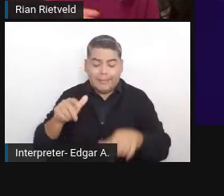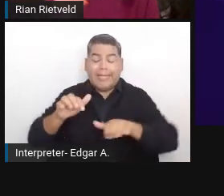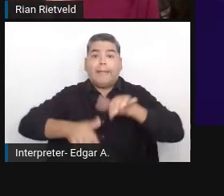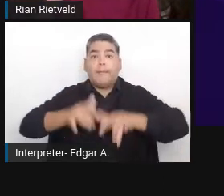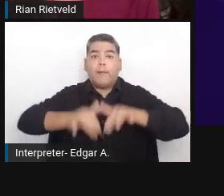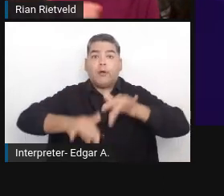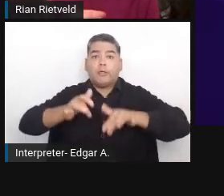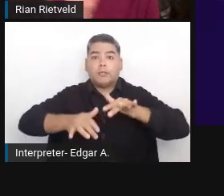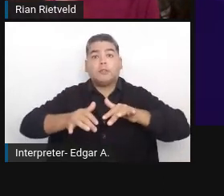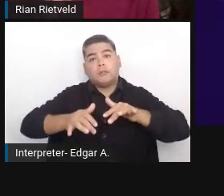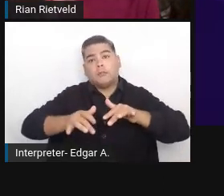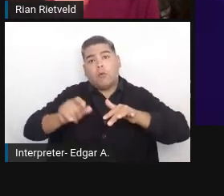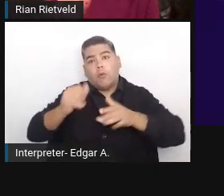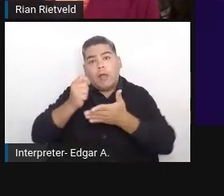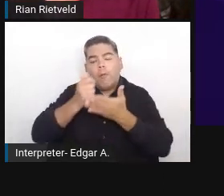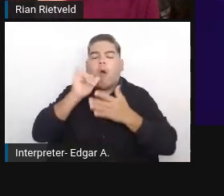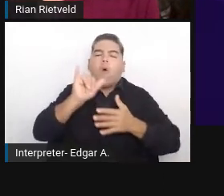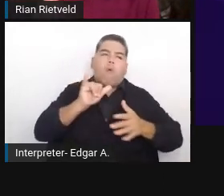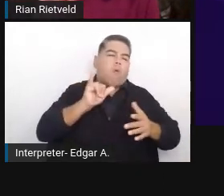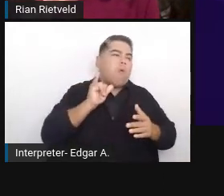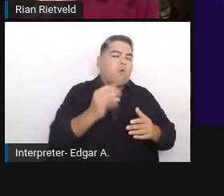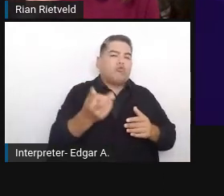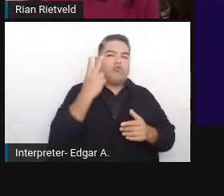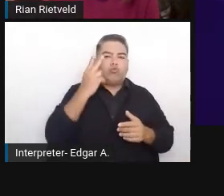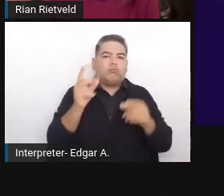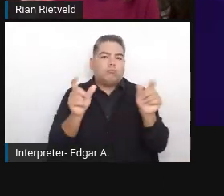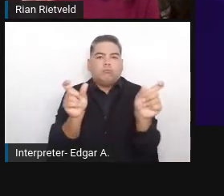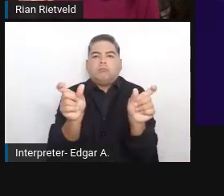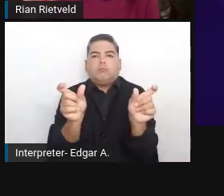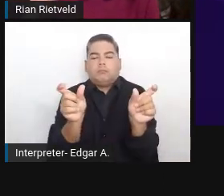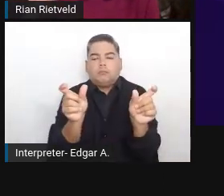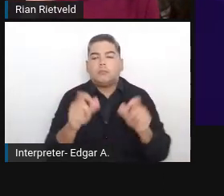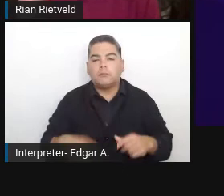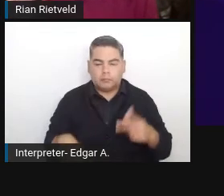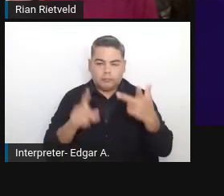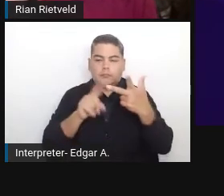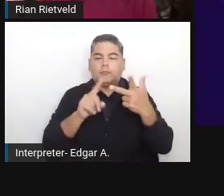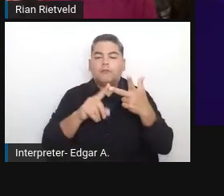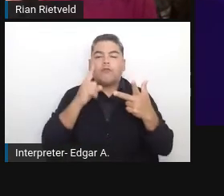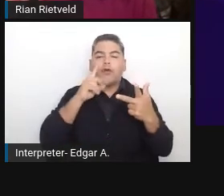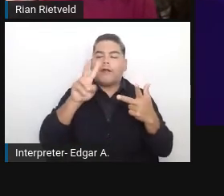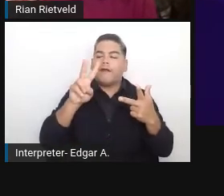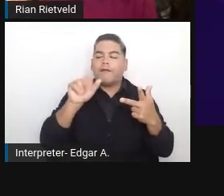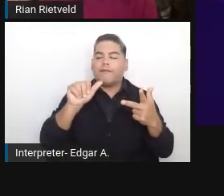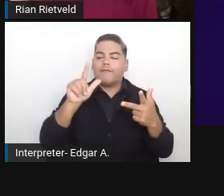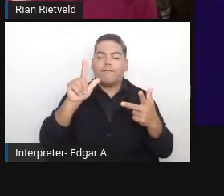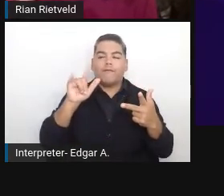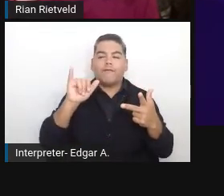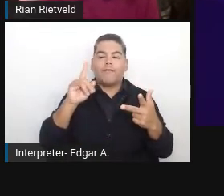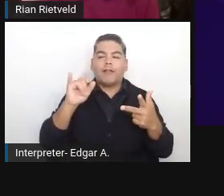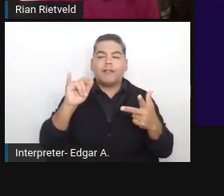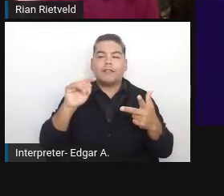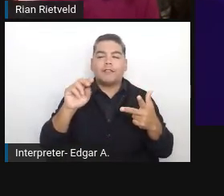Then for the validation messages with the input field, use aria-describedby to connect the error to the input.